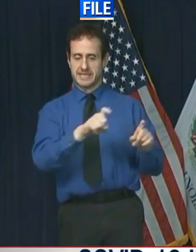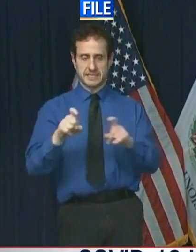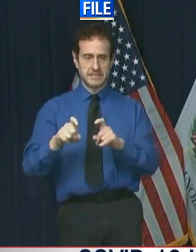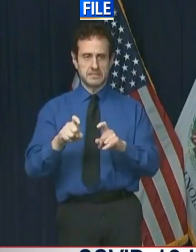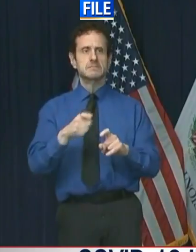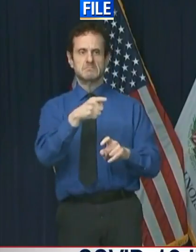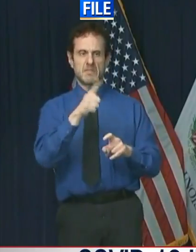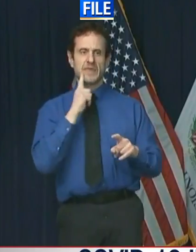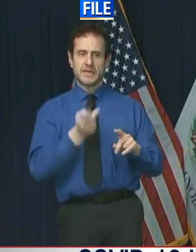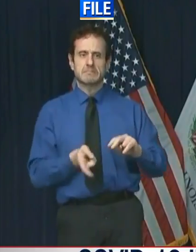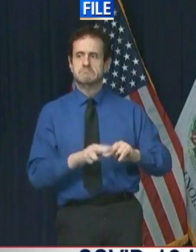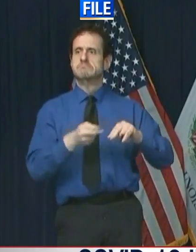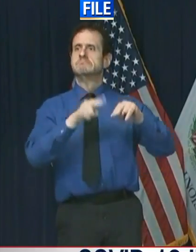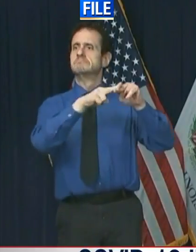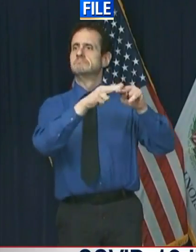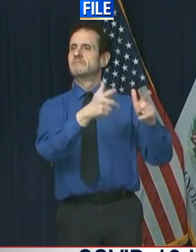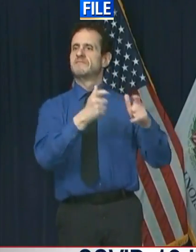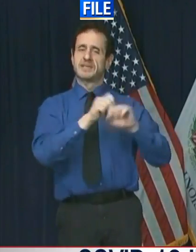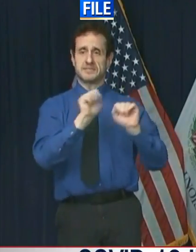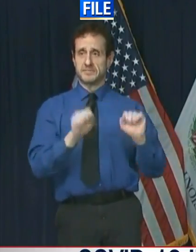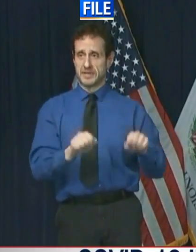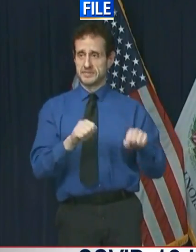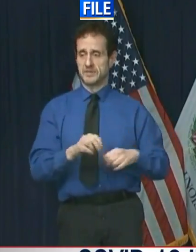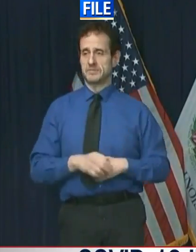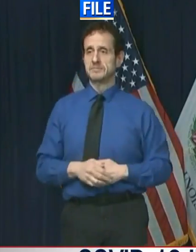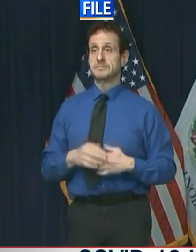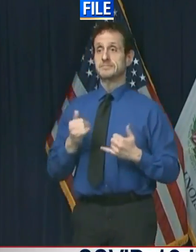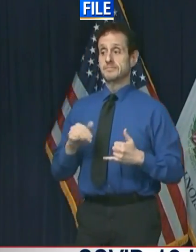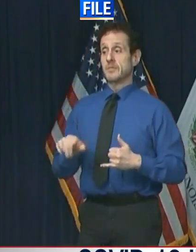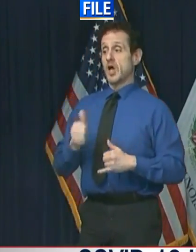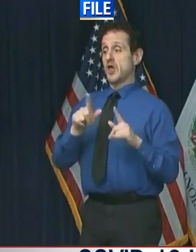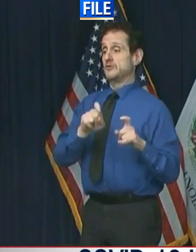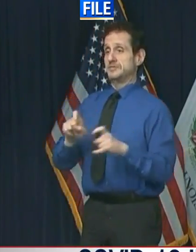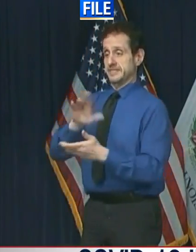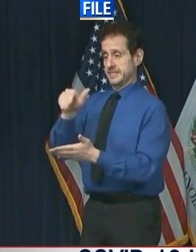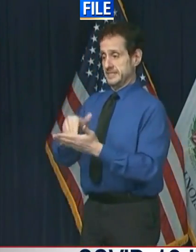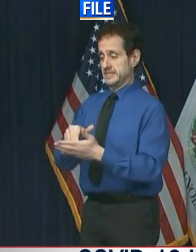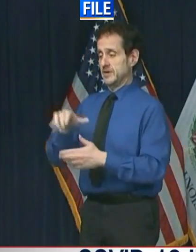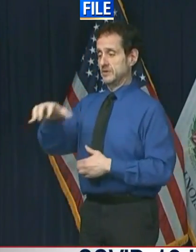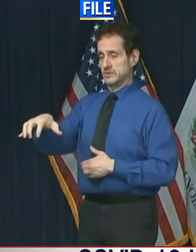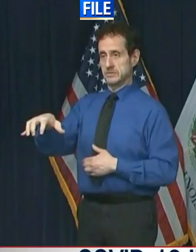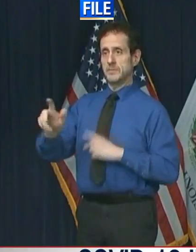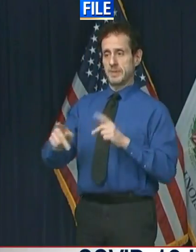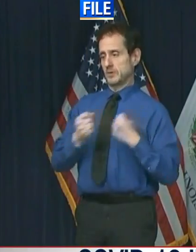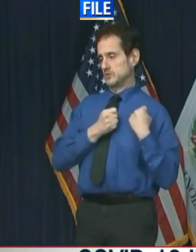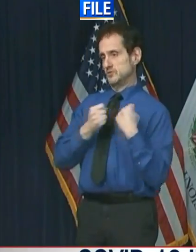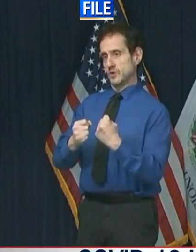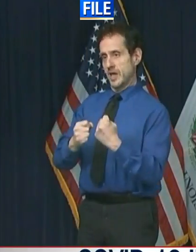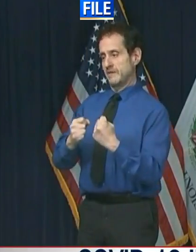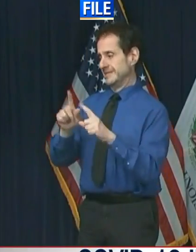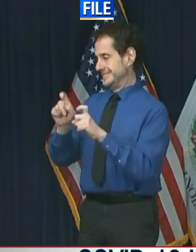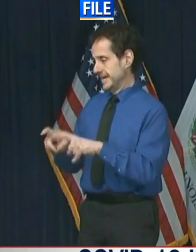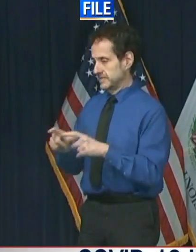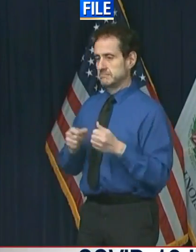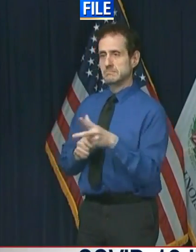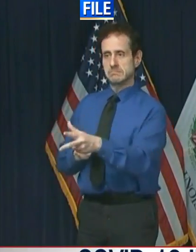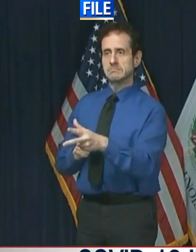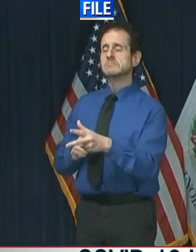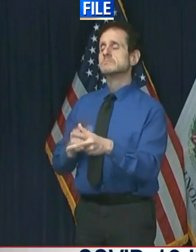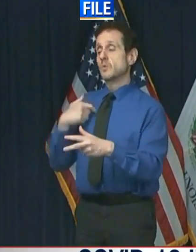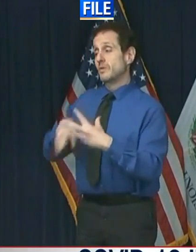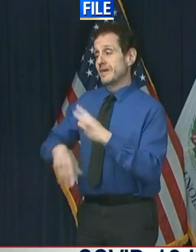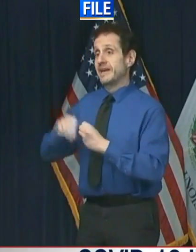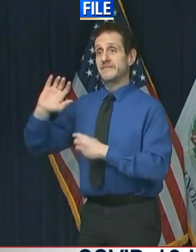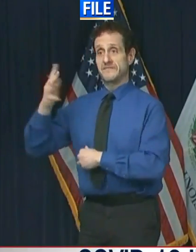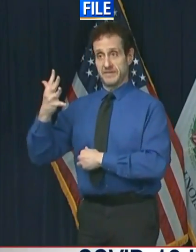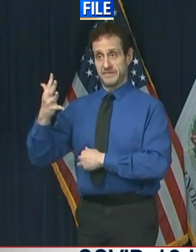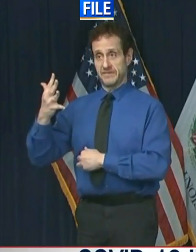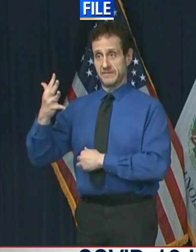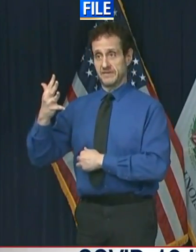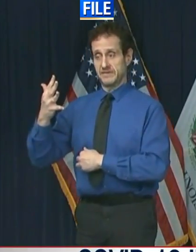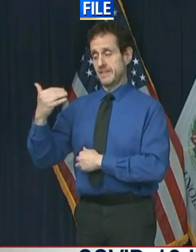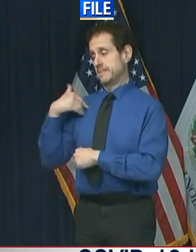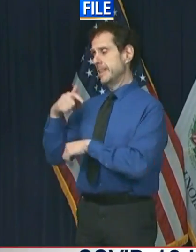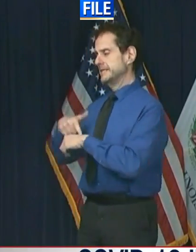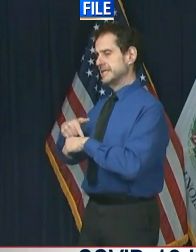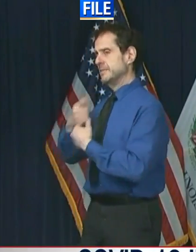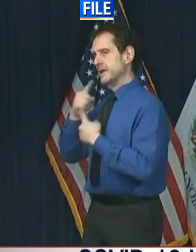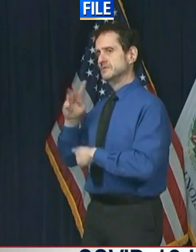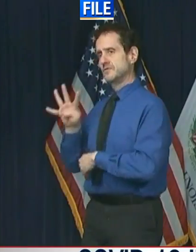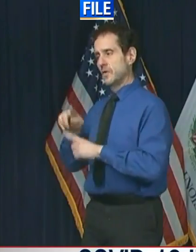GOVERNOR SAID THAT THE STATE IS RUNNING FOR 1000 TEST EACH DAY AND THAT THE STATE HAS COMPLETED 28,000 TEST SO FAR HEADDED TH ATTHEY'RE GOING TO RAMP THINGS UP WE'RE GOING TO